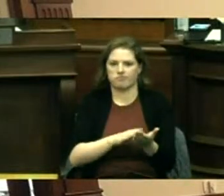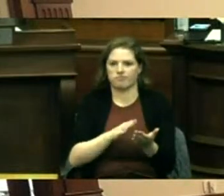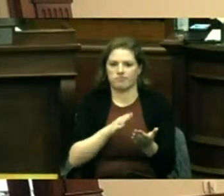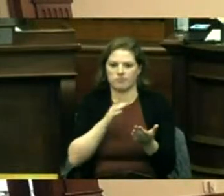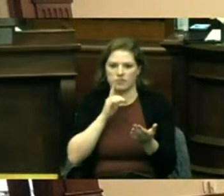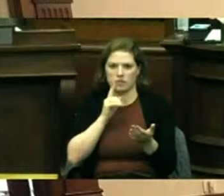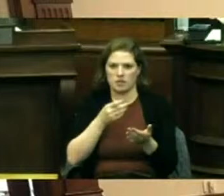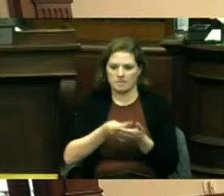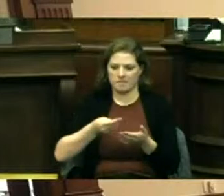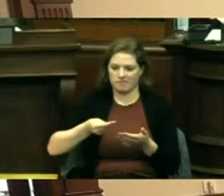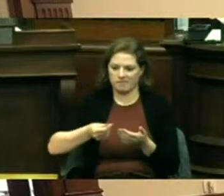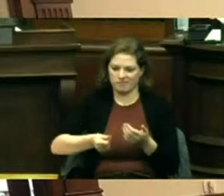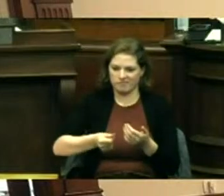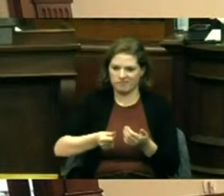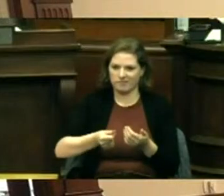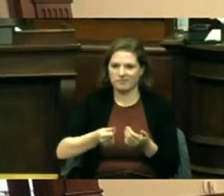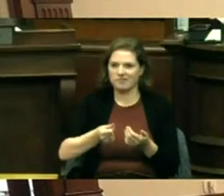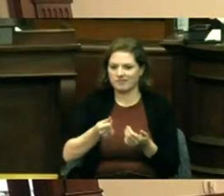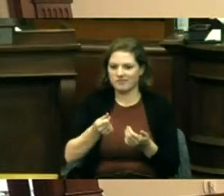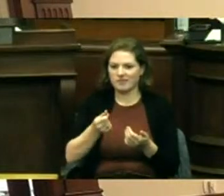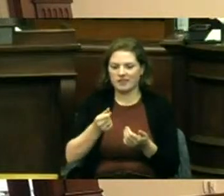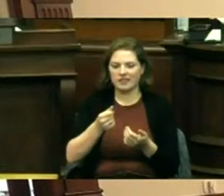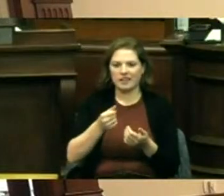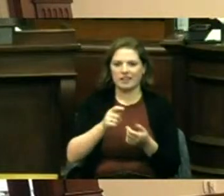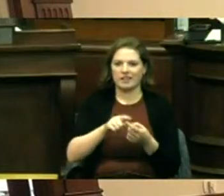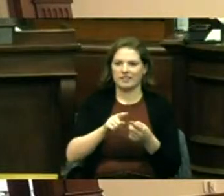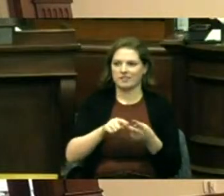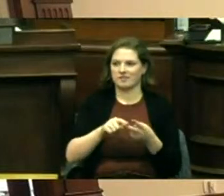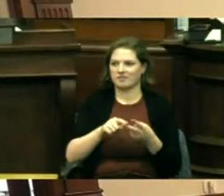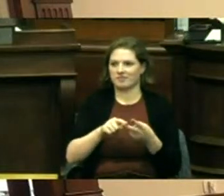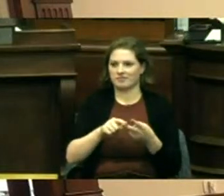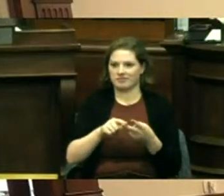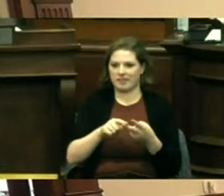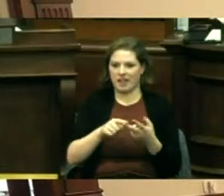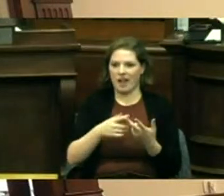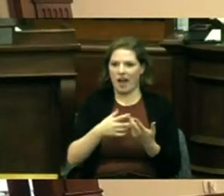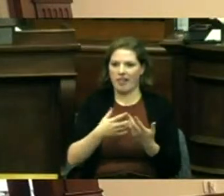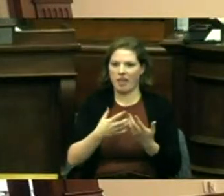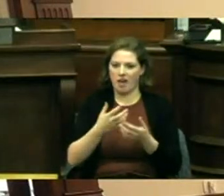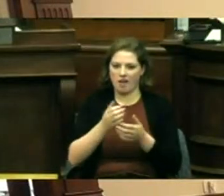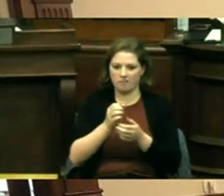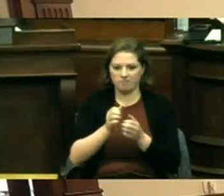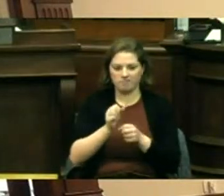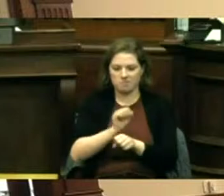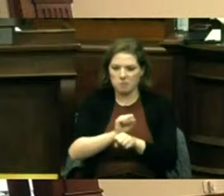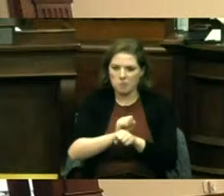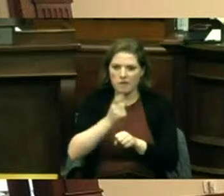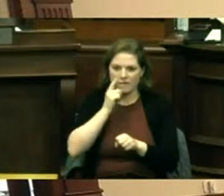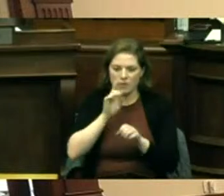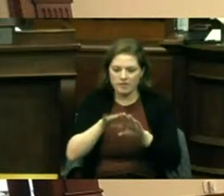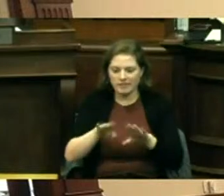regulation. And just, you know,